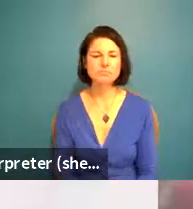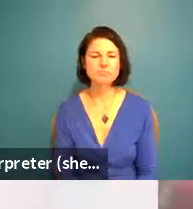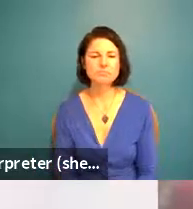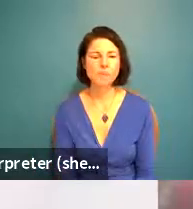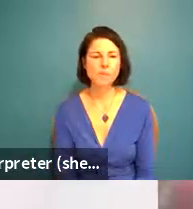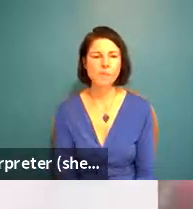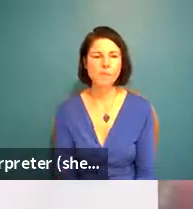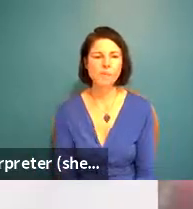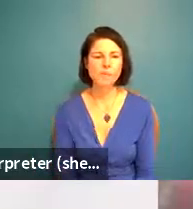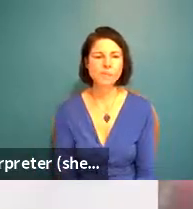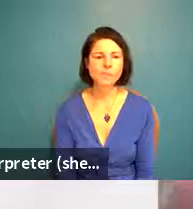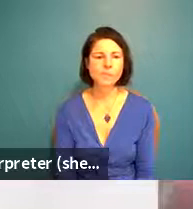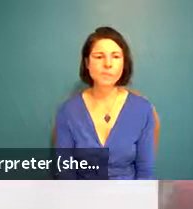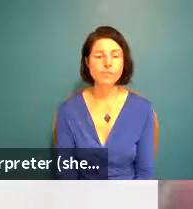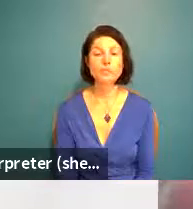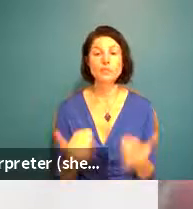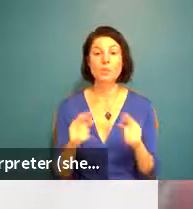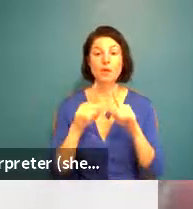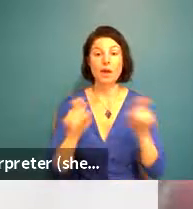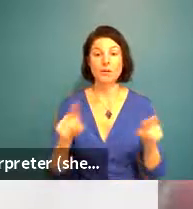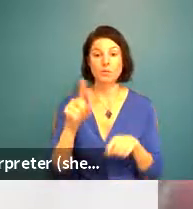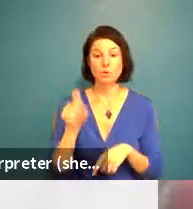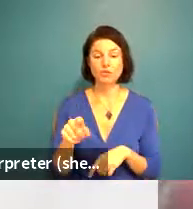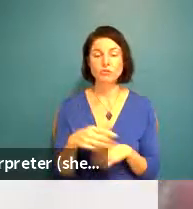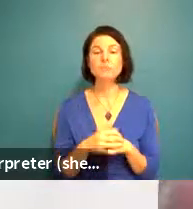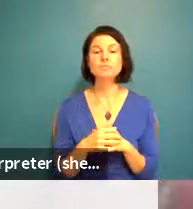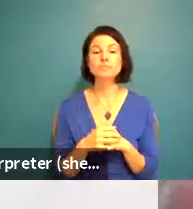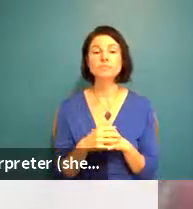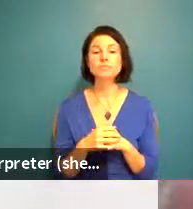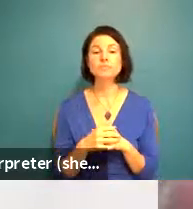I'm going to ask a series of questions and none of you have to say these out loud or enter them in the chat. I just want you to